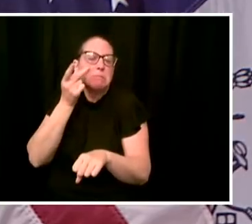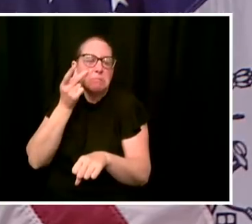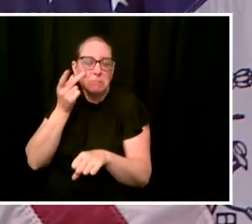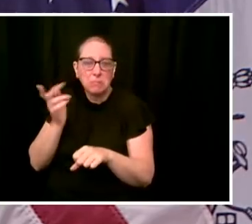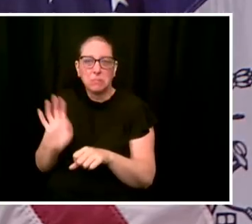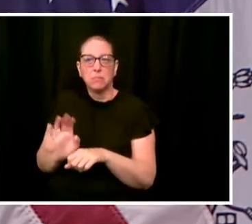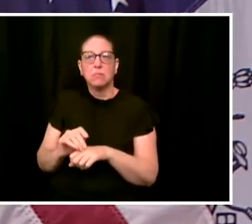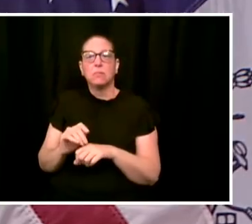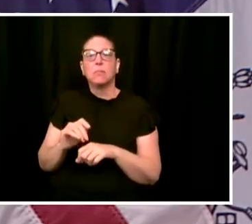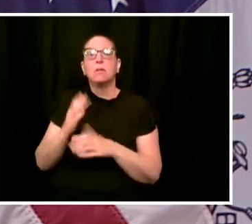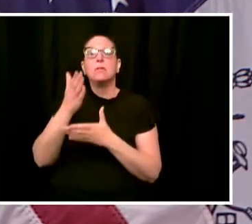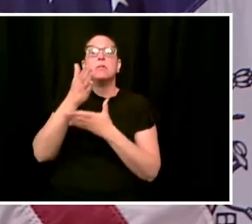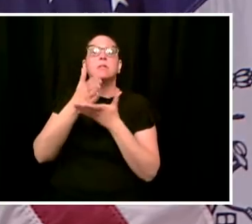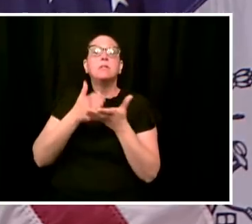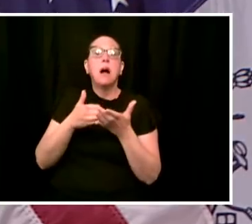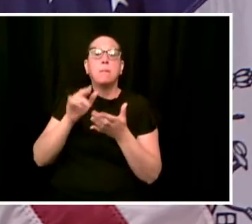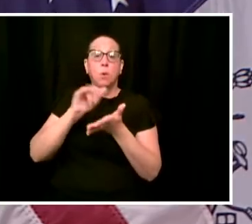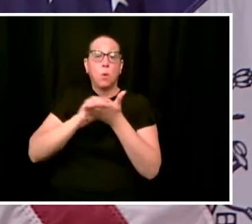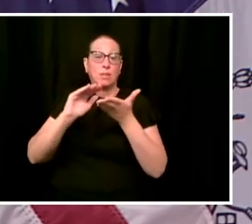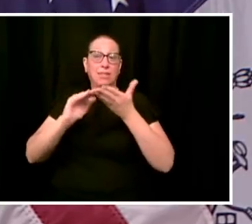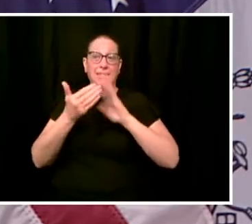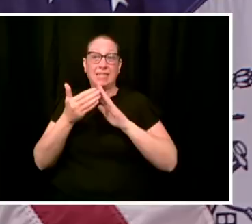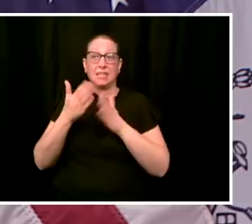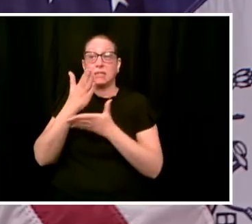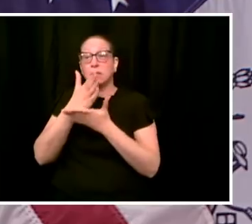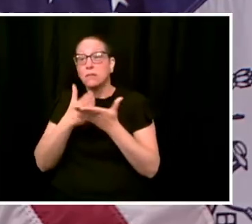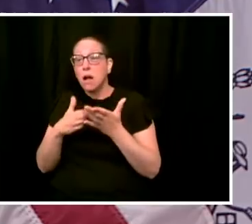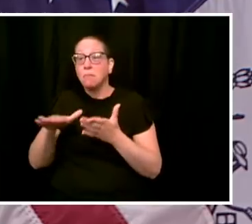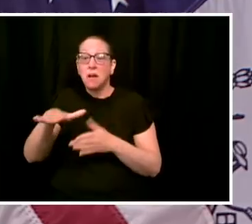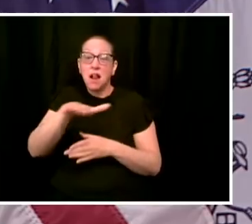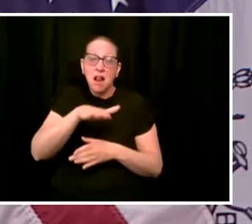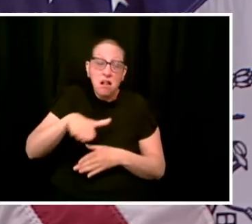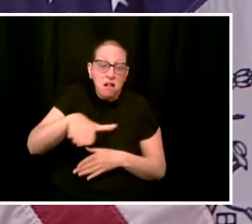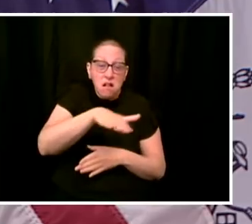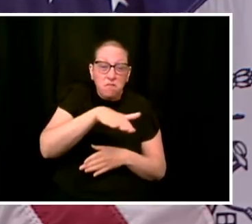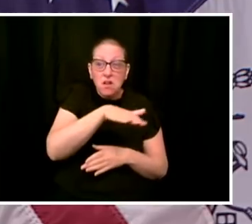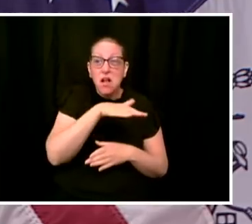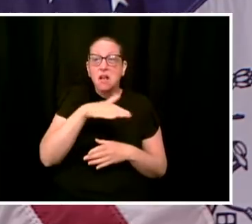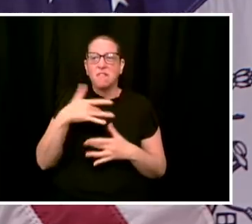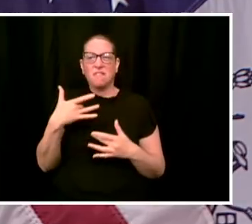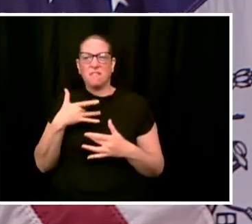TFUU.RE I ANY THERE ARE